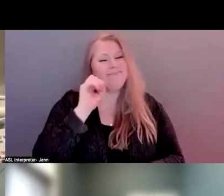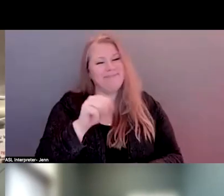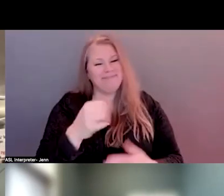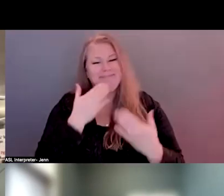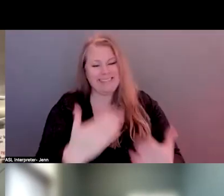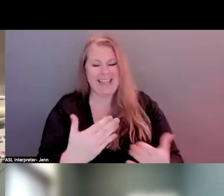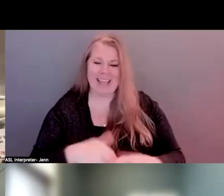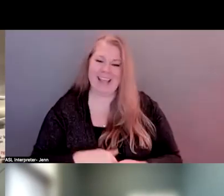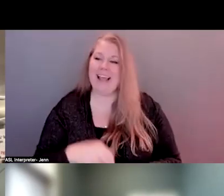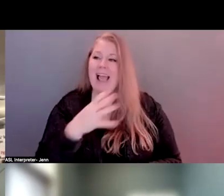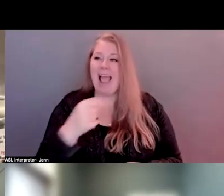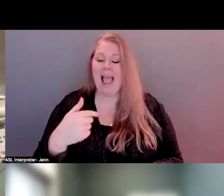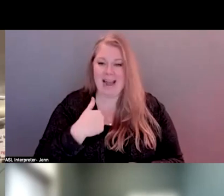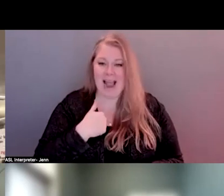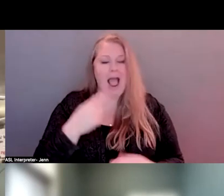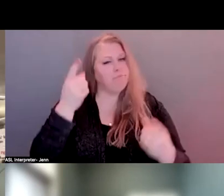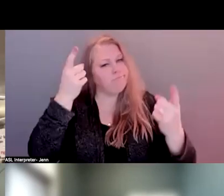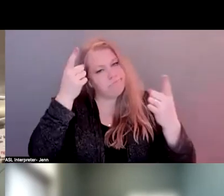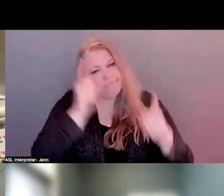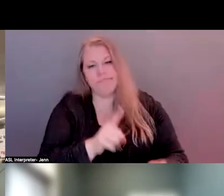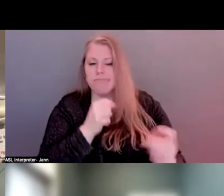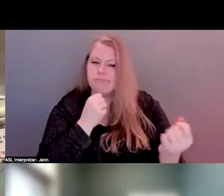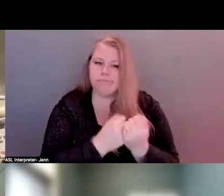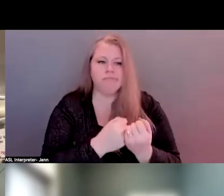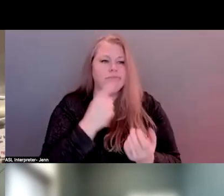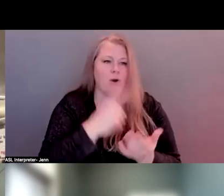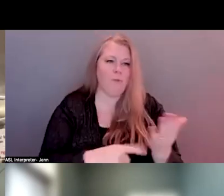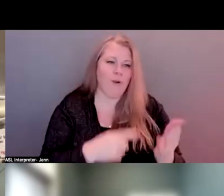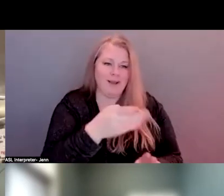and I completely agree with what the preliminary and Pilar has mentioned.